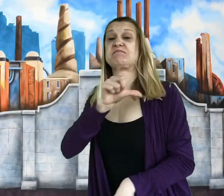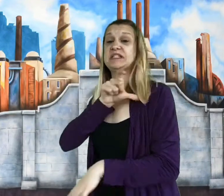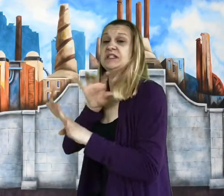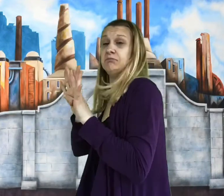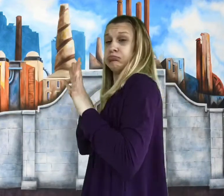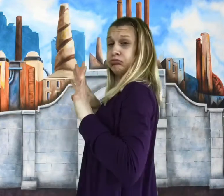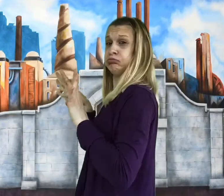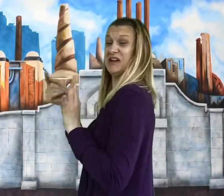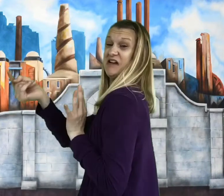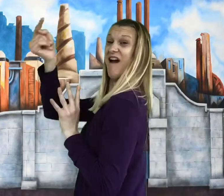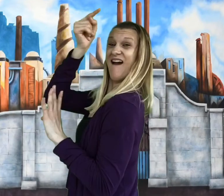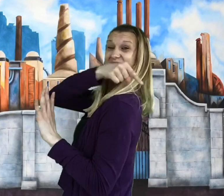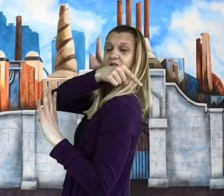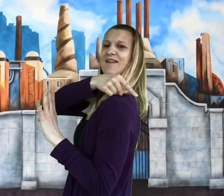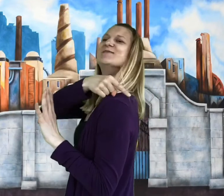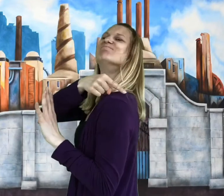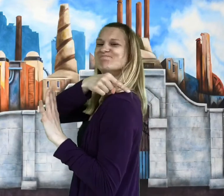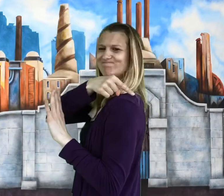Right beside the gates, in a small group that was carefully shielded from the crowds by the police,